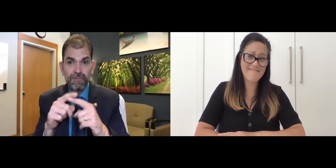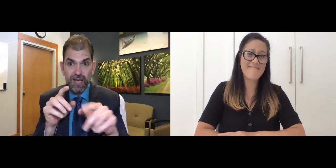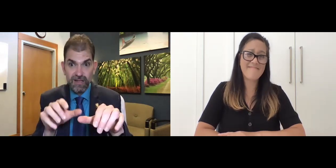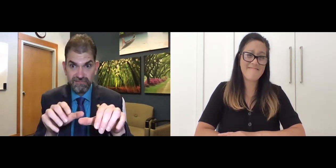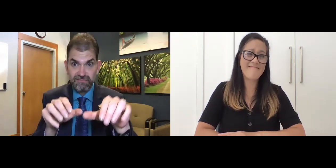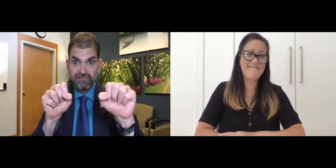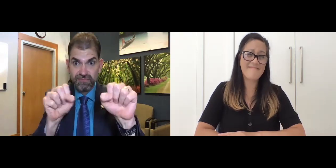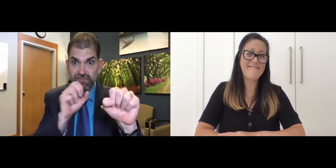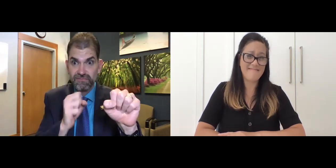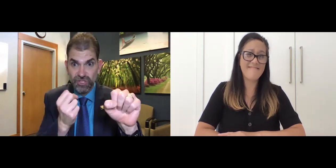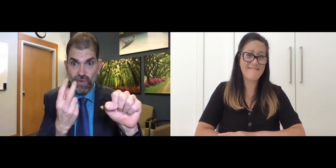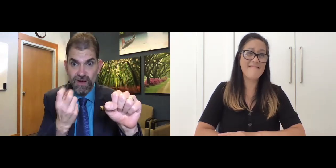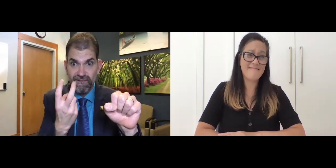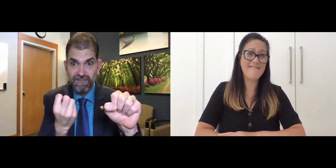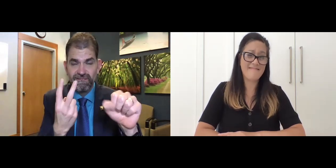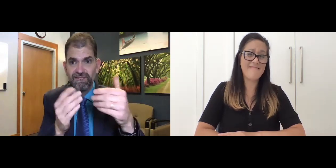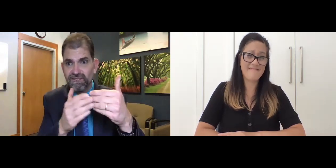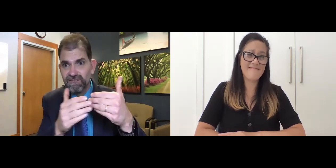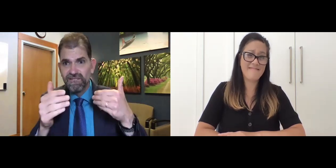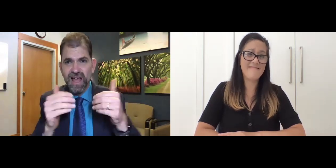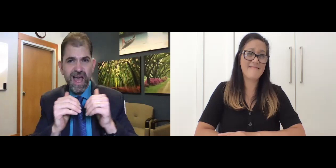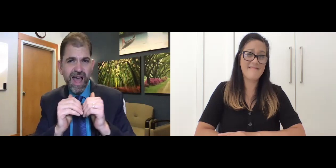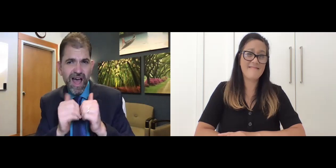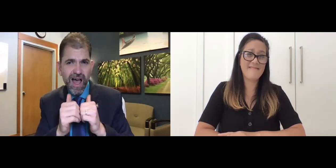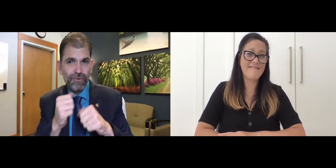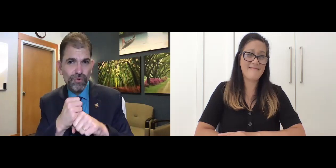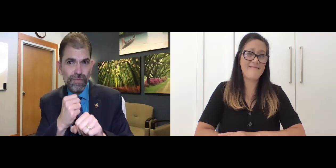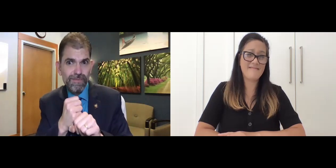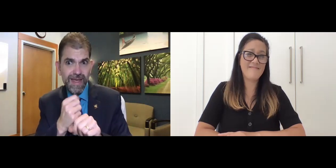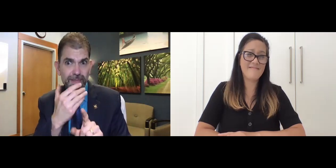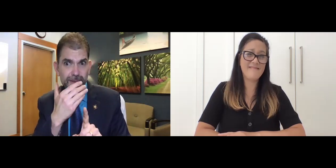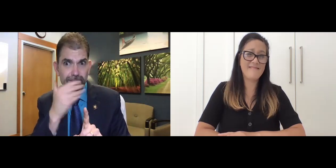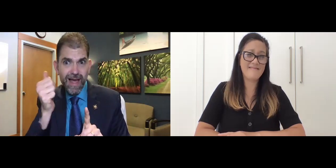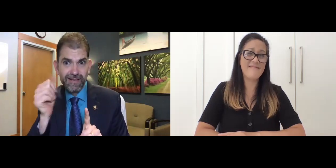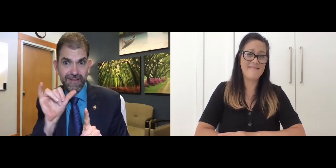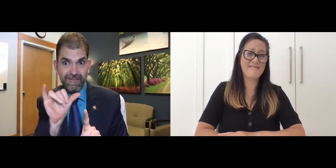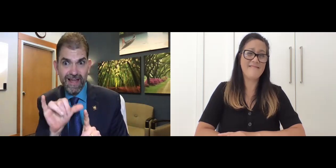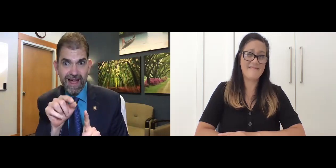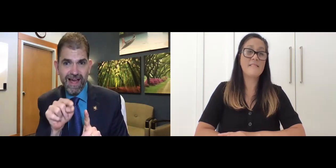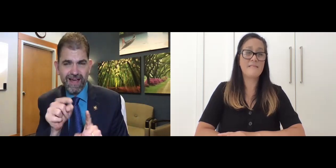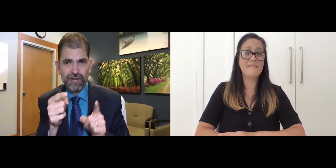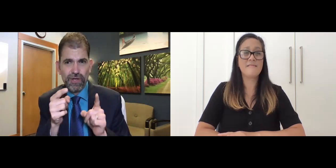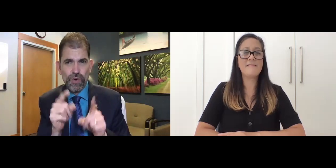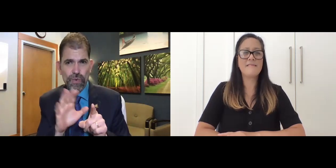love but when they're adopted at age 12 or later how can you make the best of